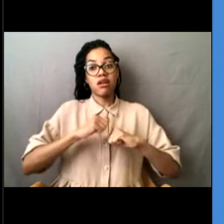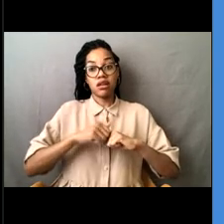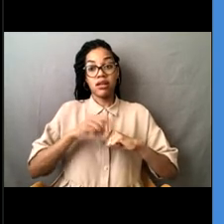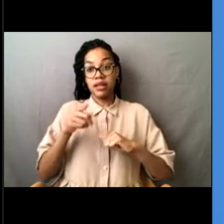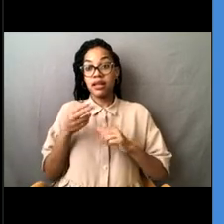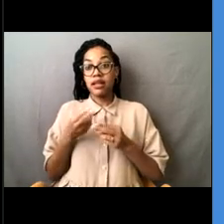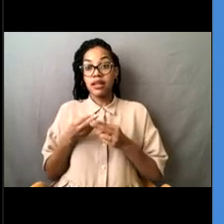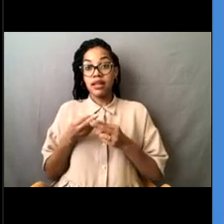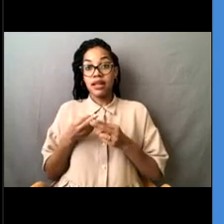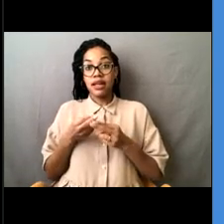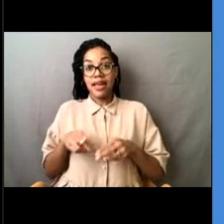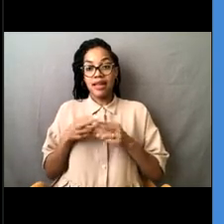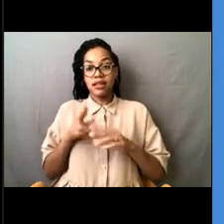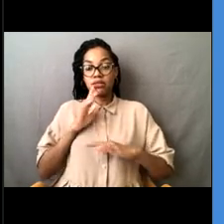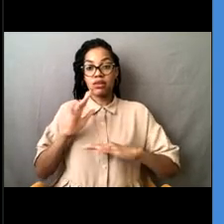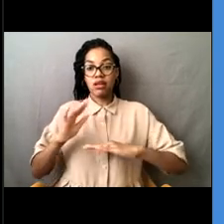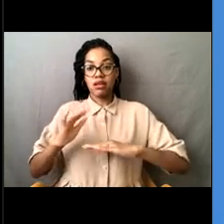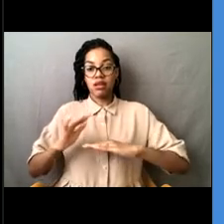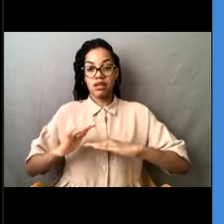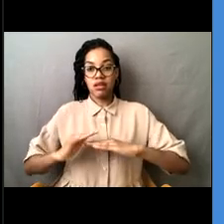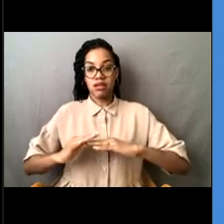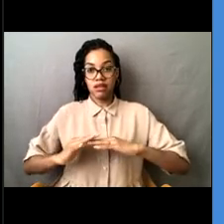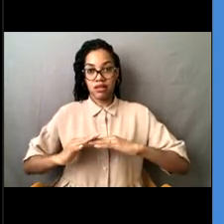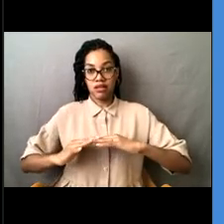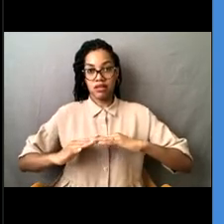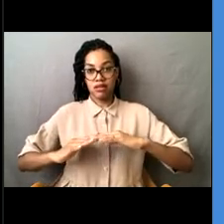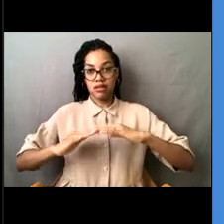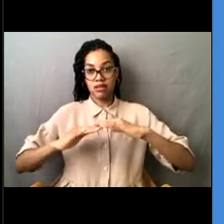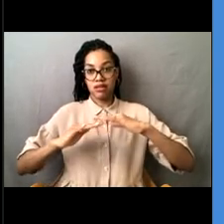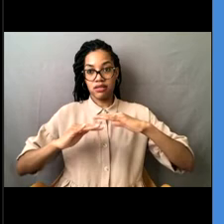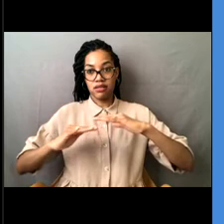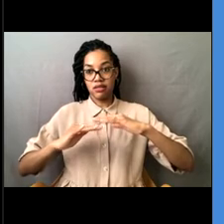and the eggs will actually fall into the rocks.